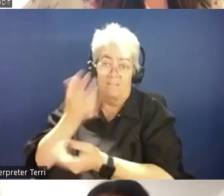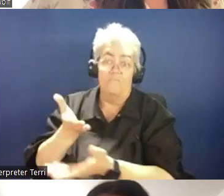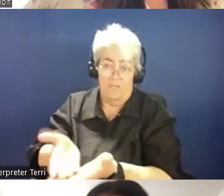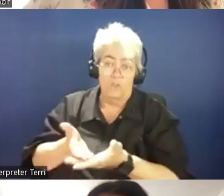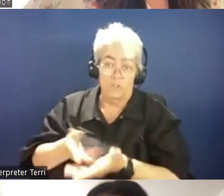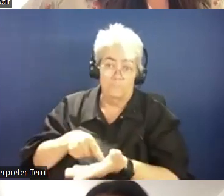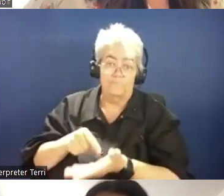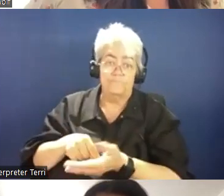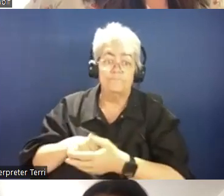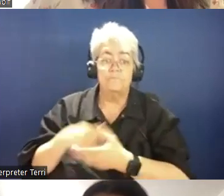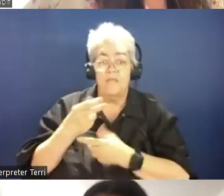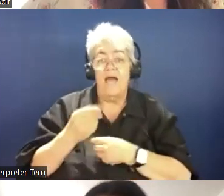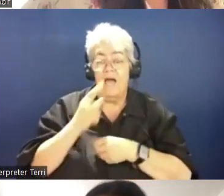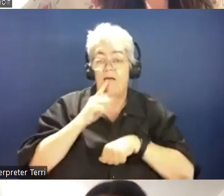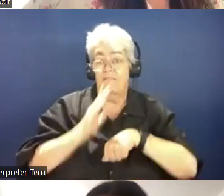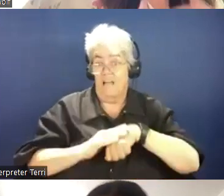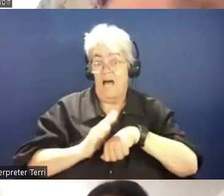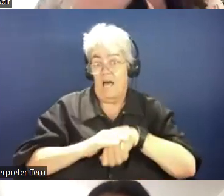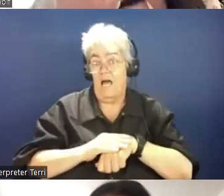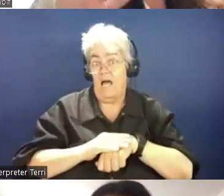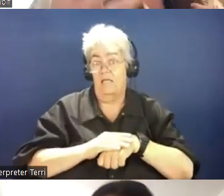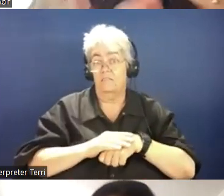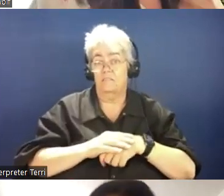and flags that were raised during the marketing process.